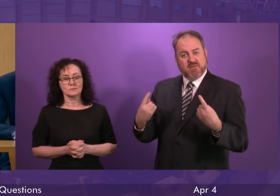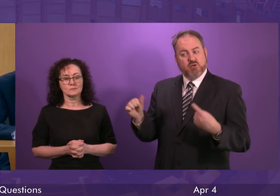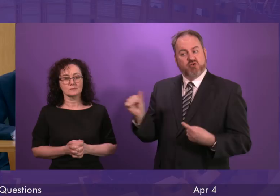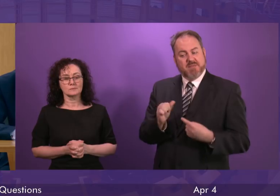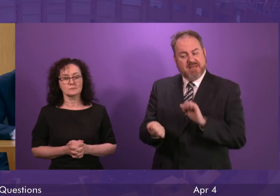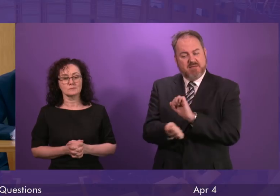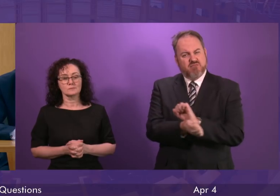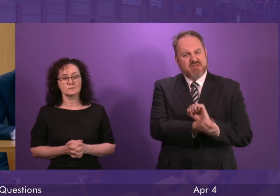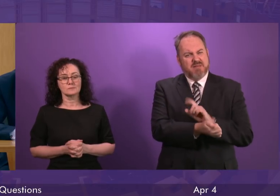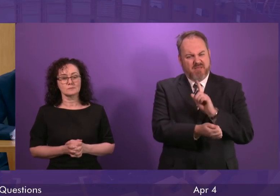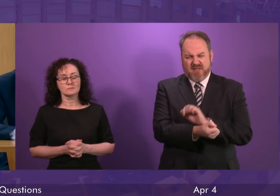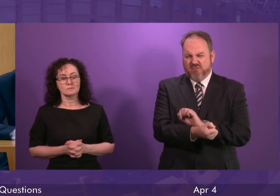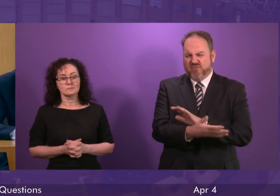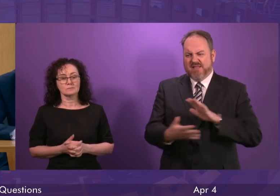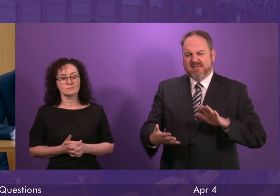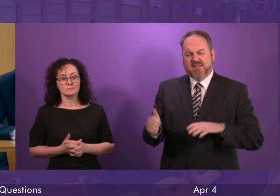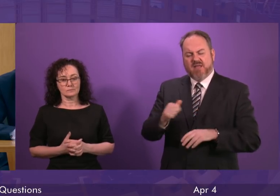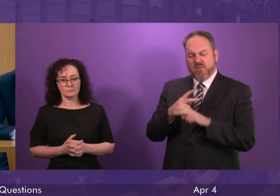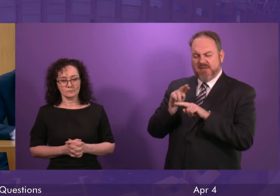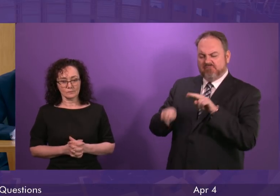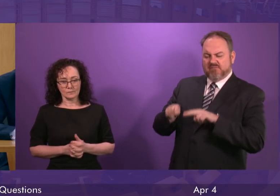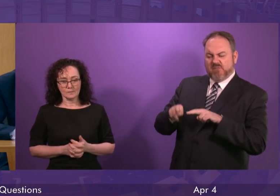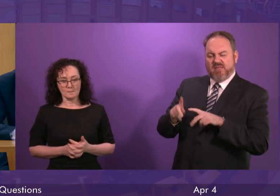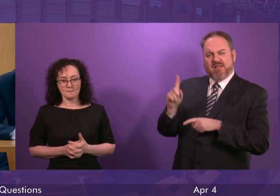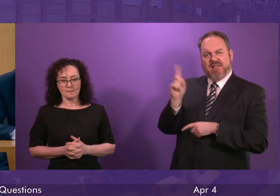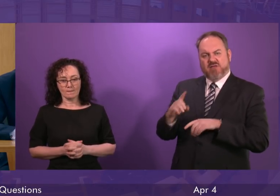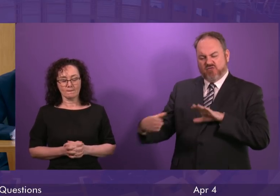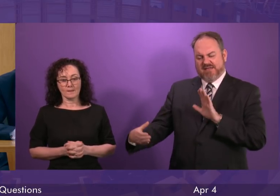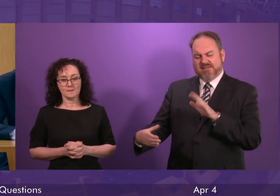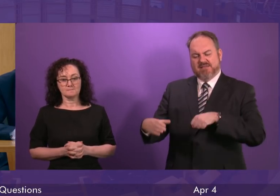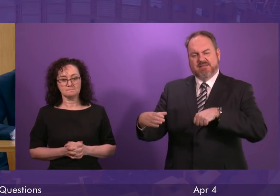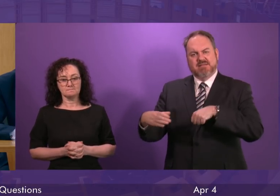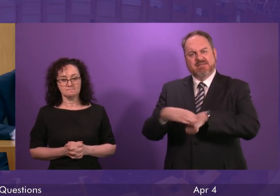in prison to be released under electronic monitoring. If those people were to breach